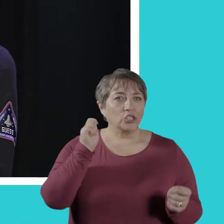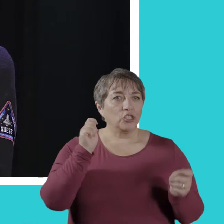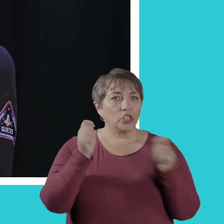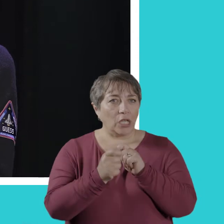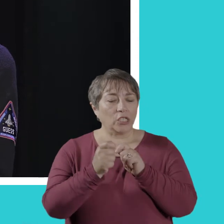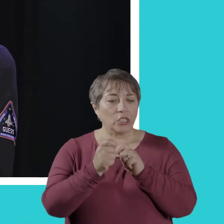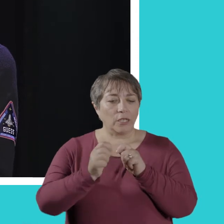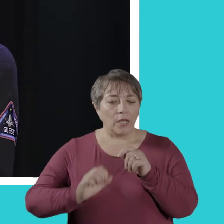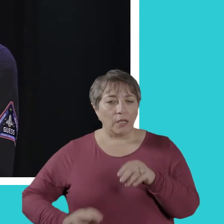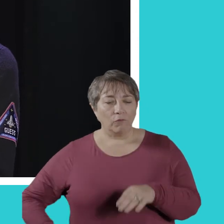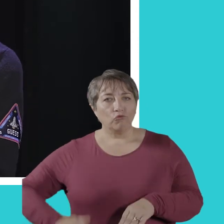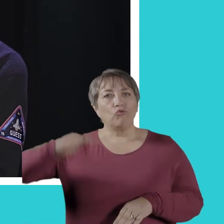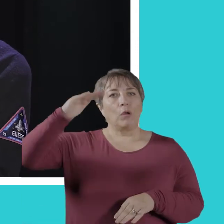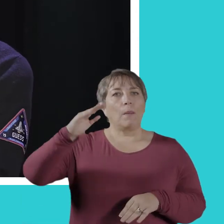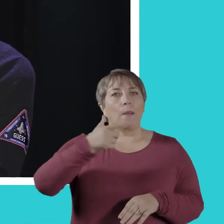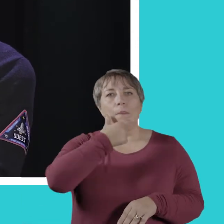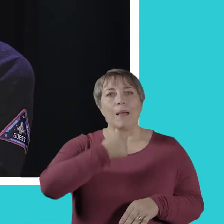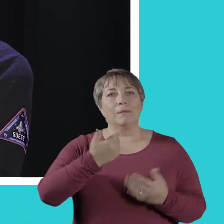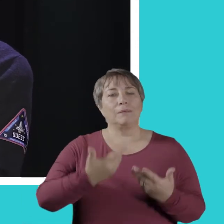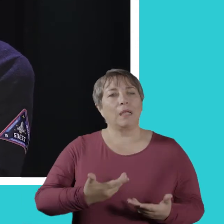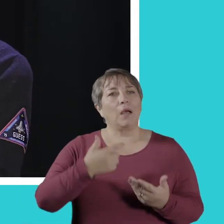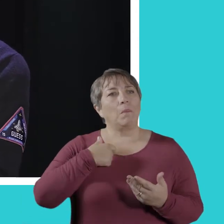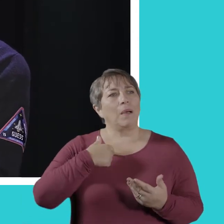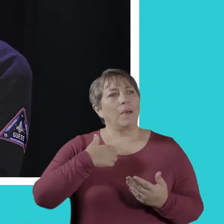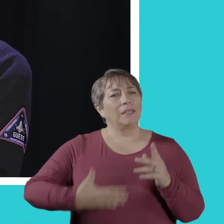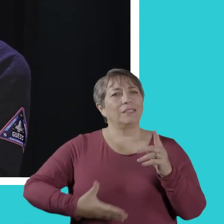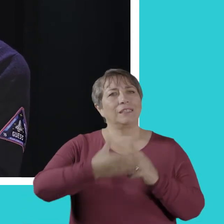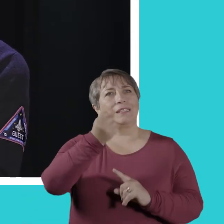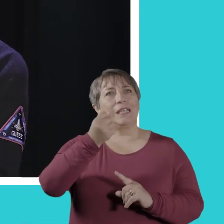I'm not going to become successful become a millionaire be financially free be